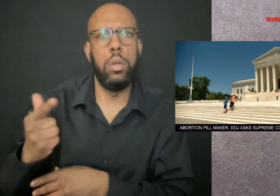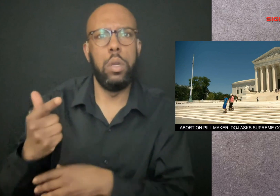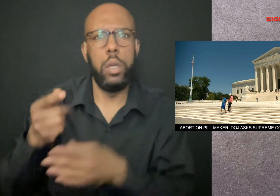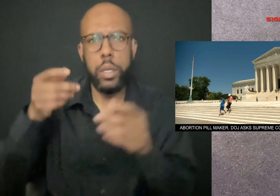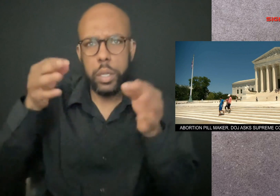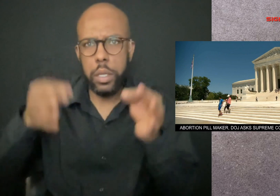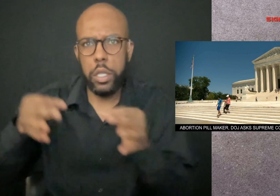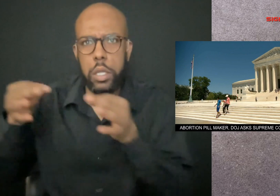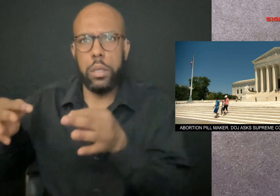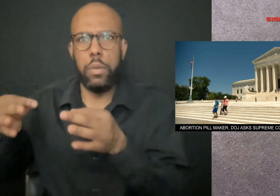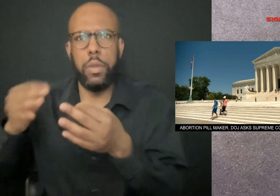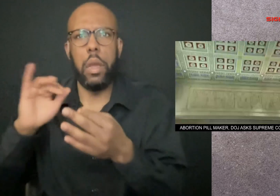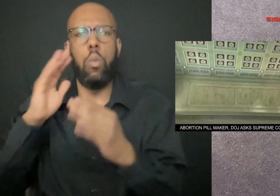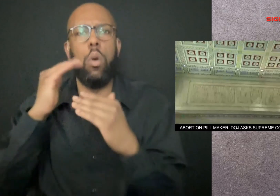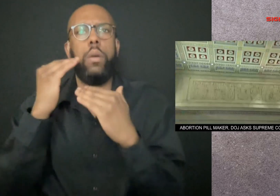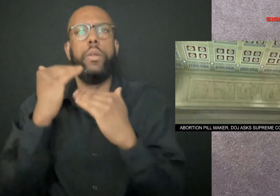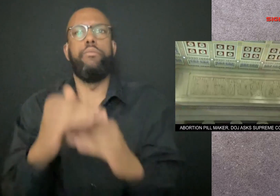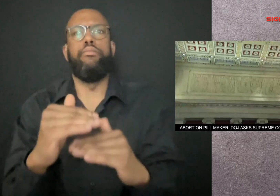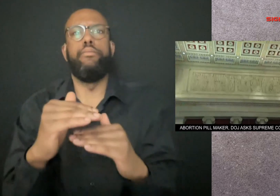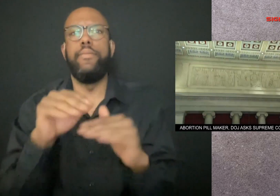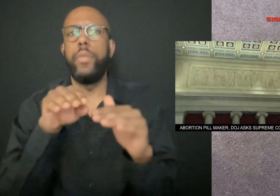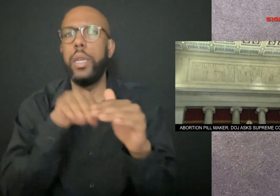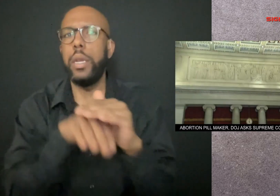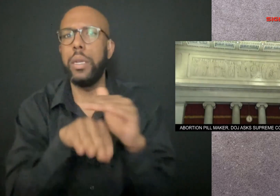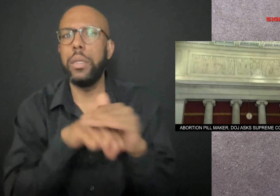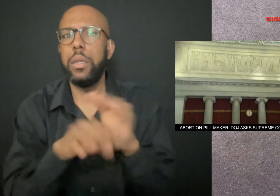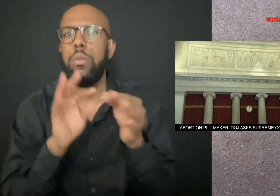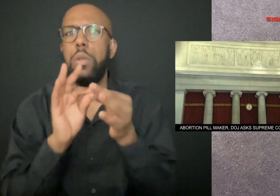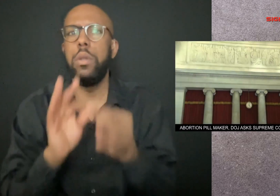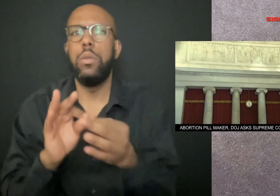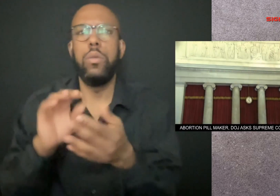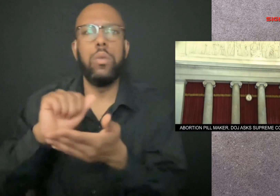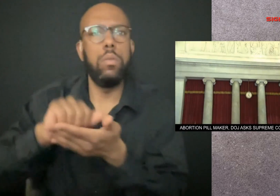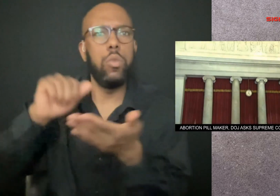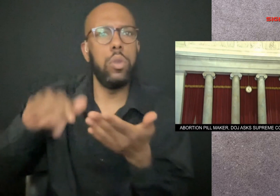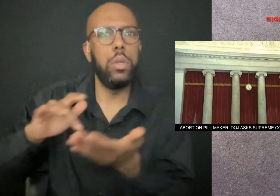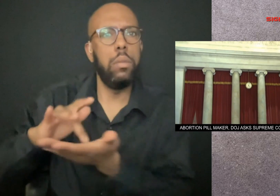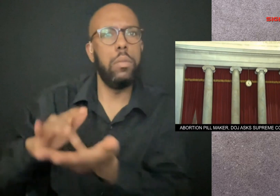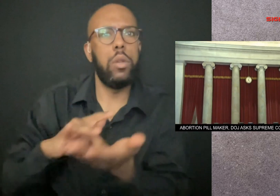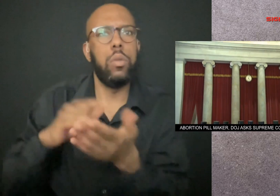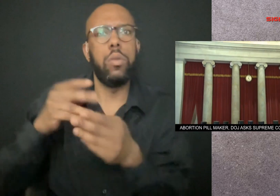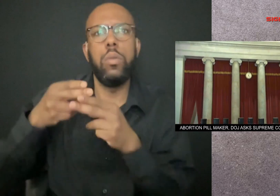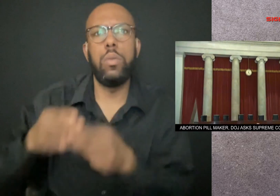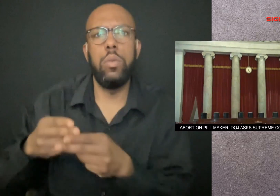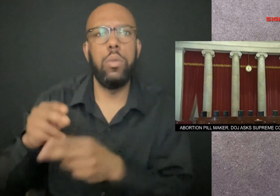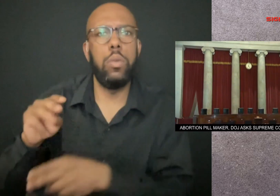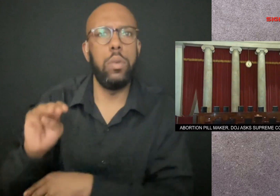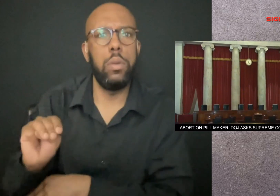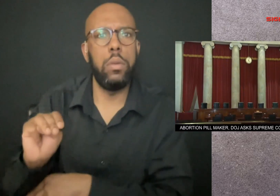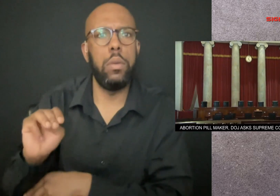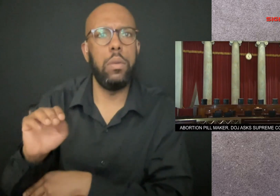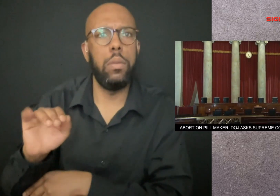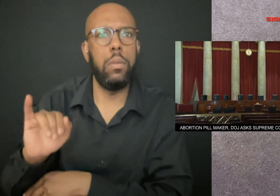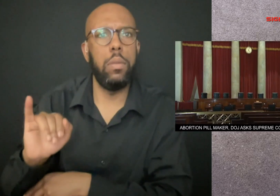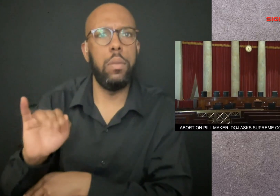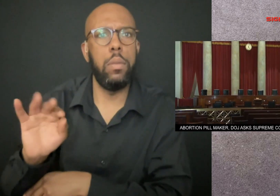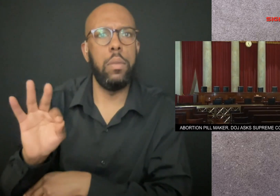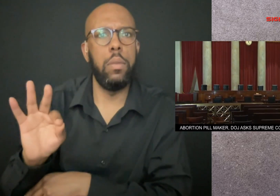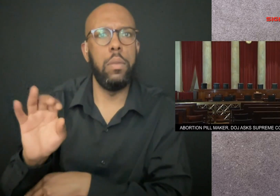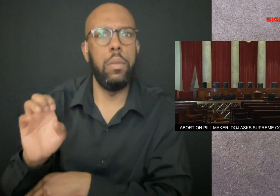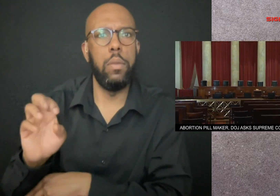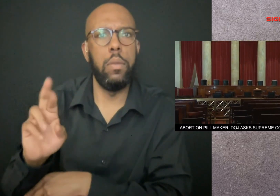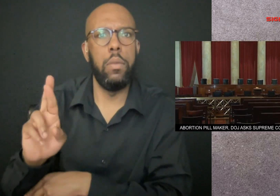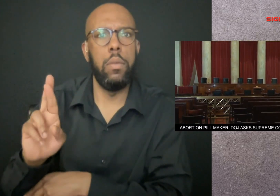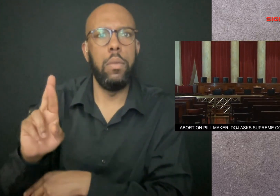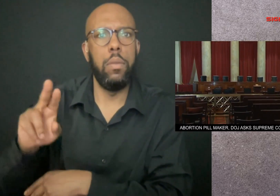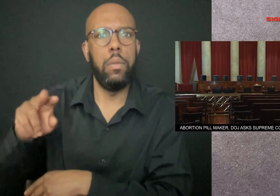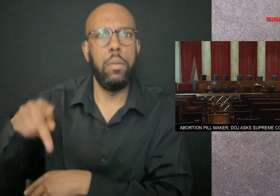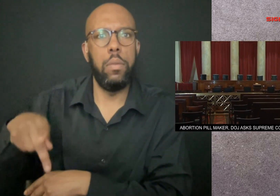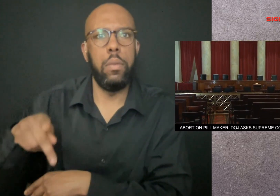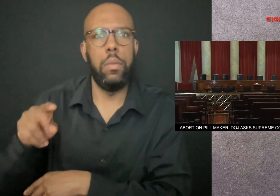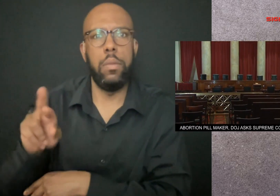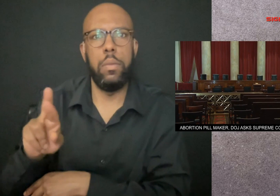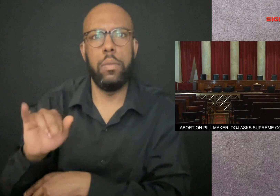information that exposed the US spied on allies like South Korea and Israel critical information